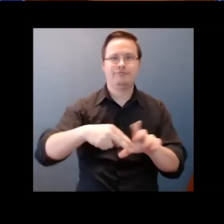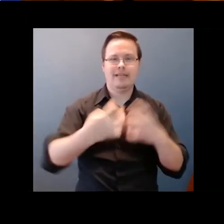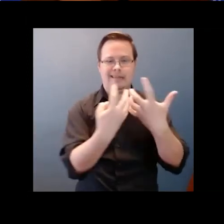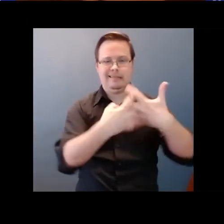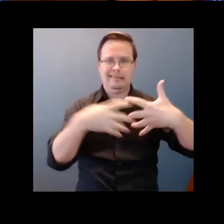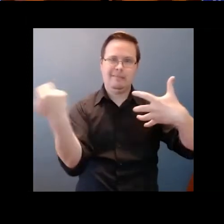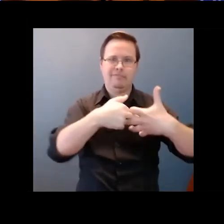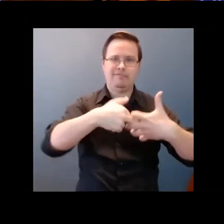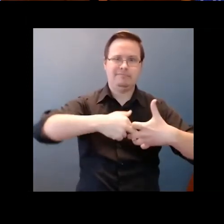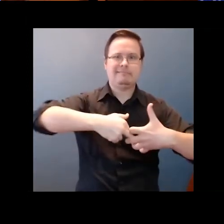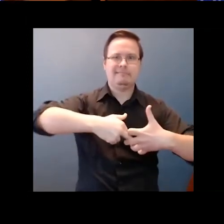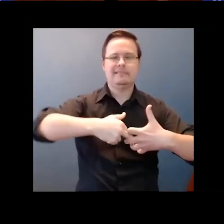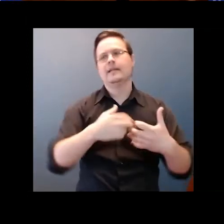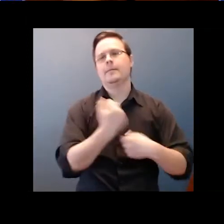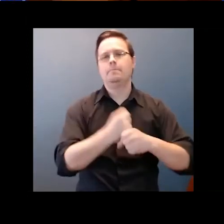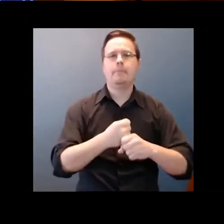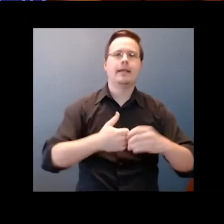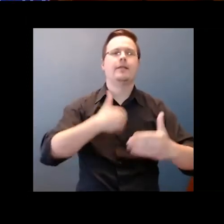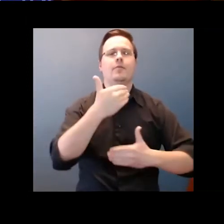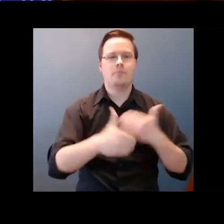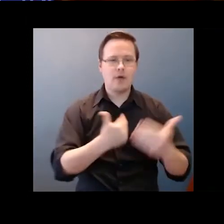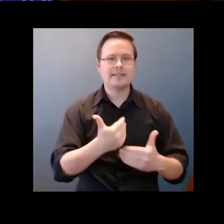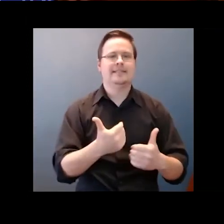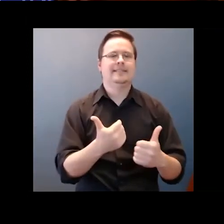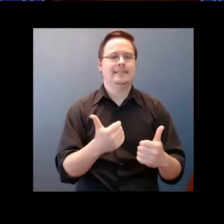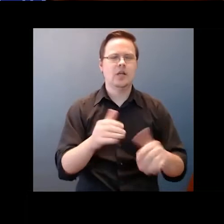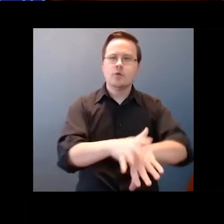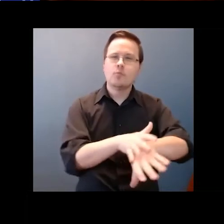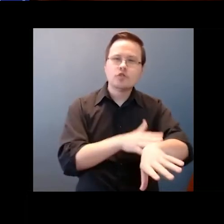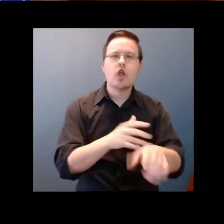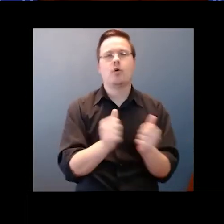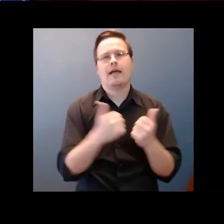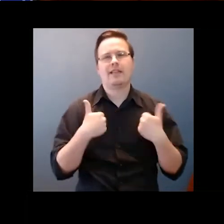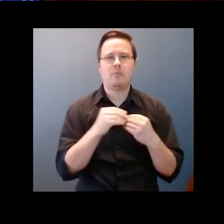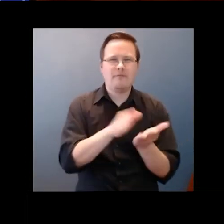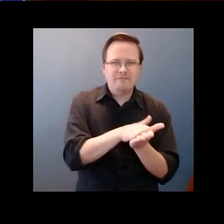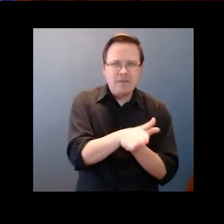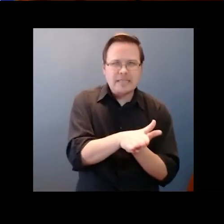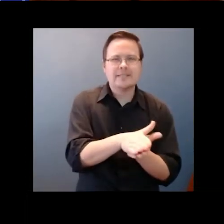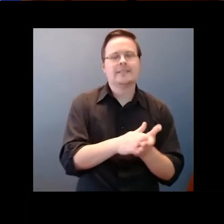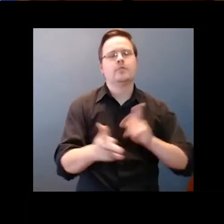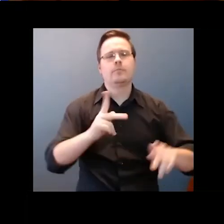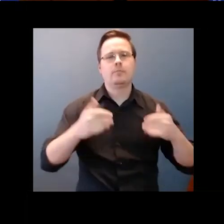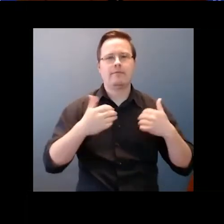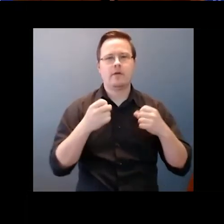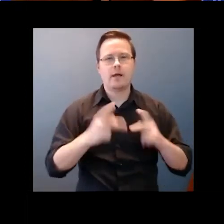accumulation much more friction full so that people have the opportunity to build the relationships, to build an understanding, to build